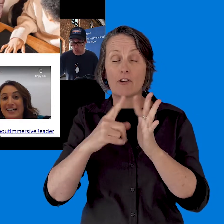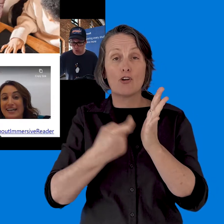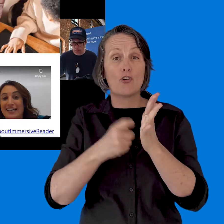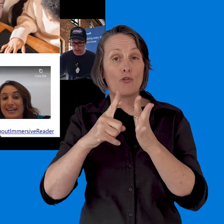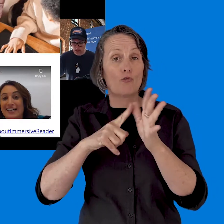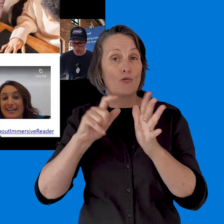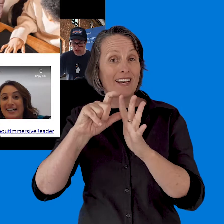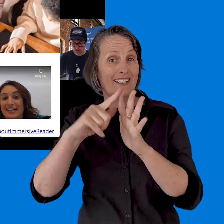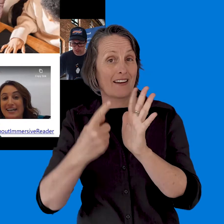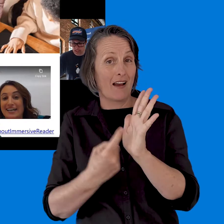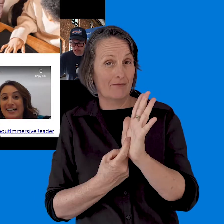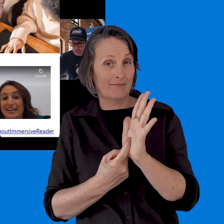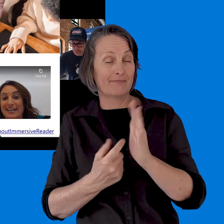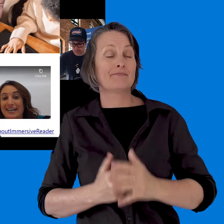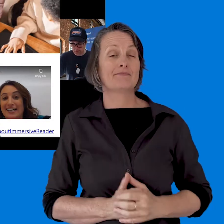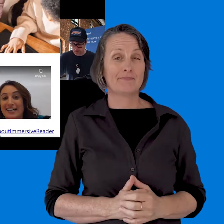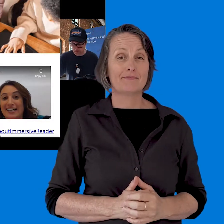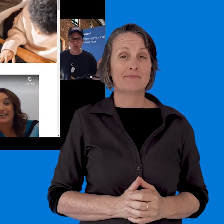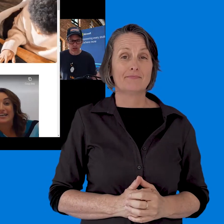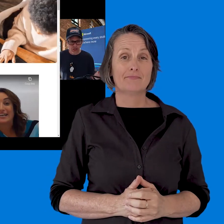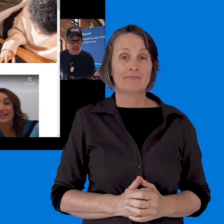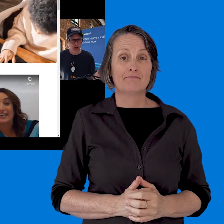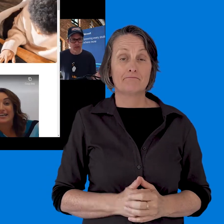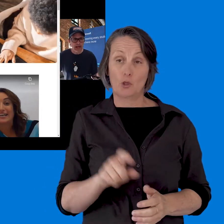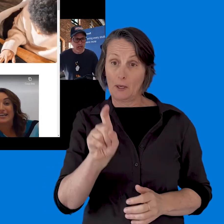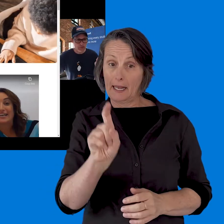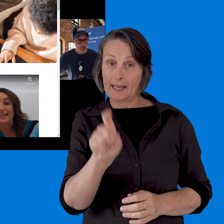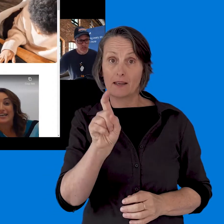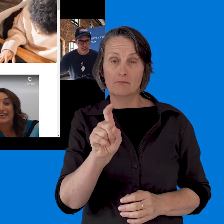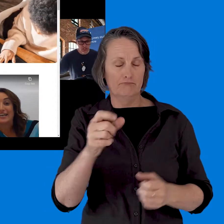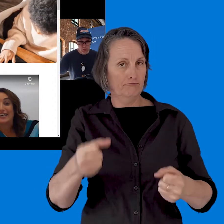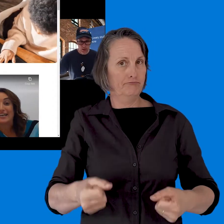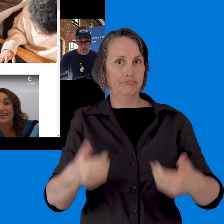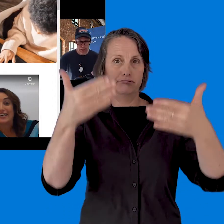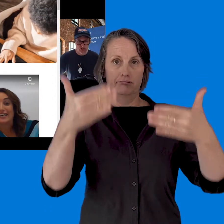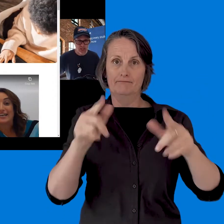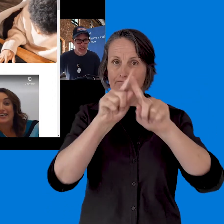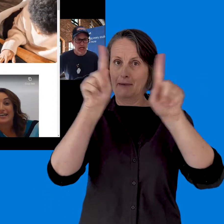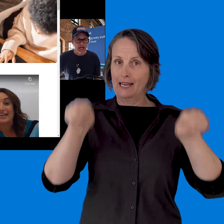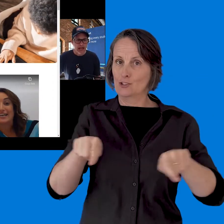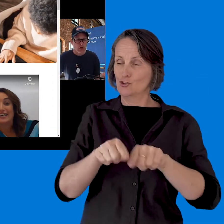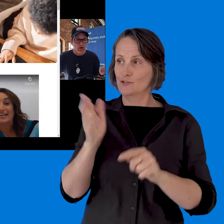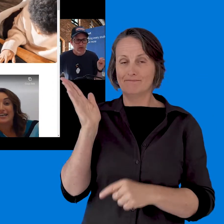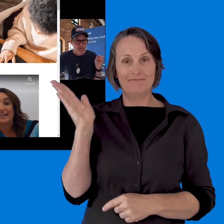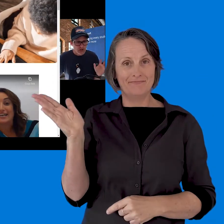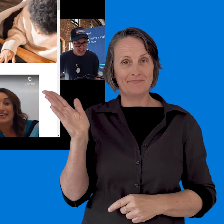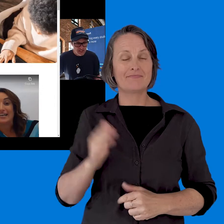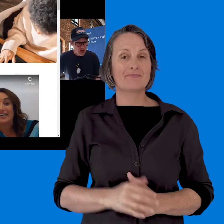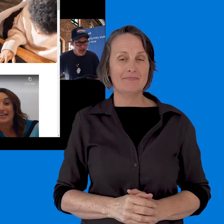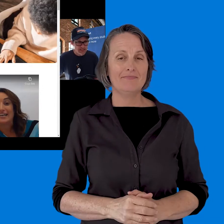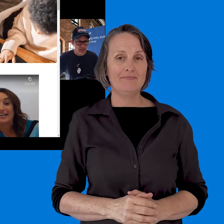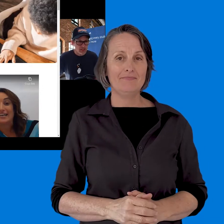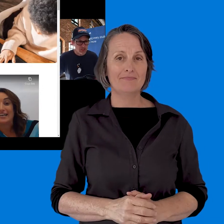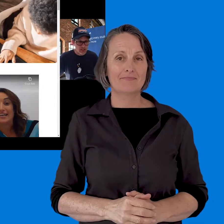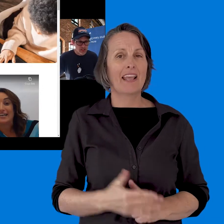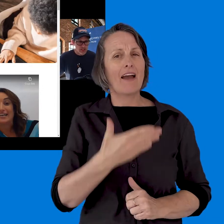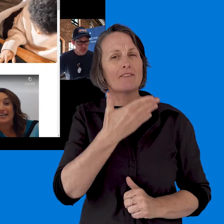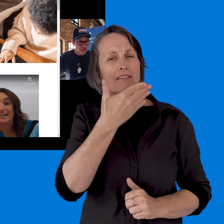And when you click on that, it brings you to this web page. Now, first there's a nice little instructions,